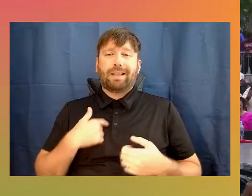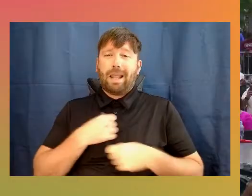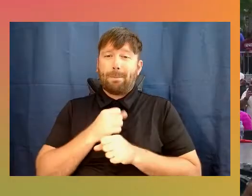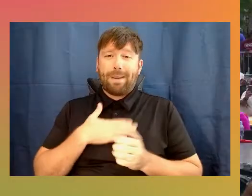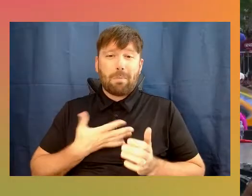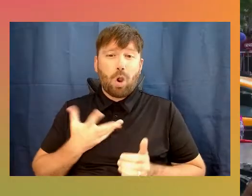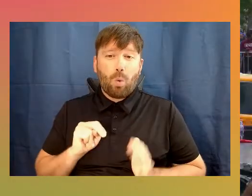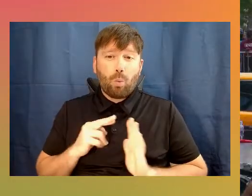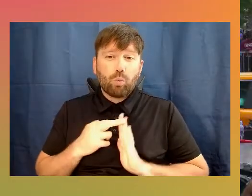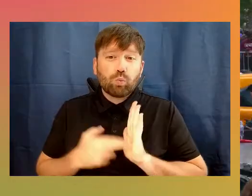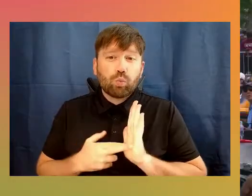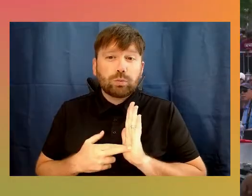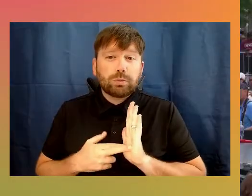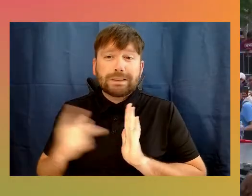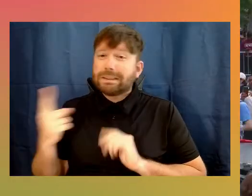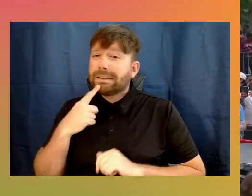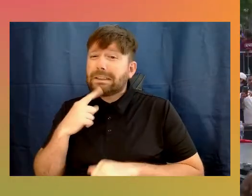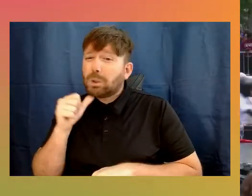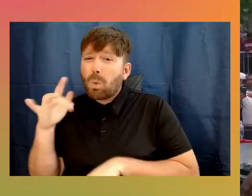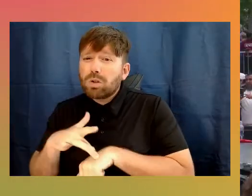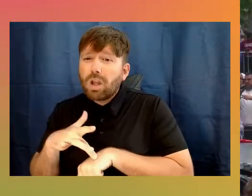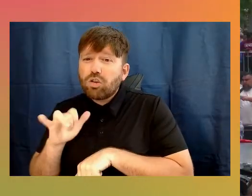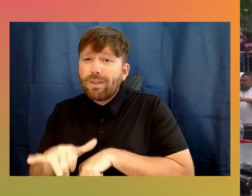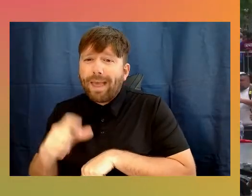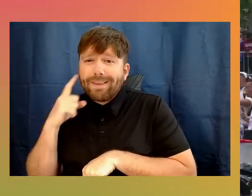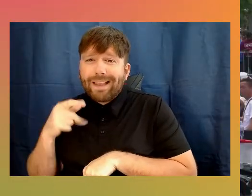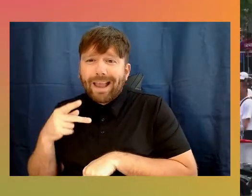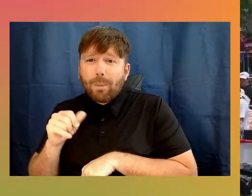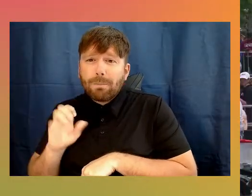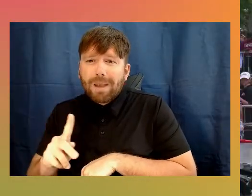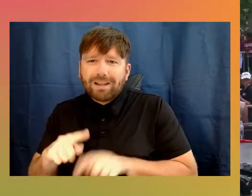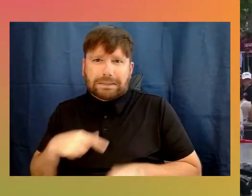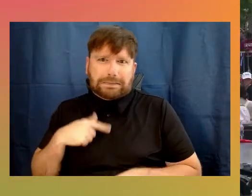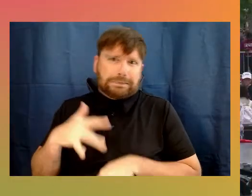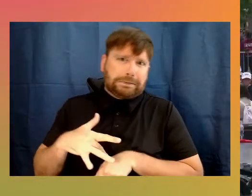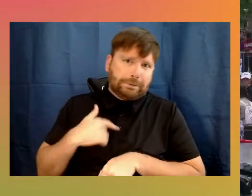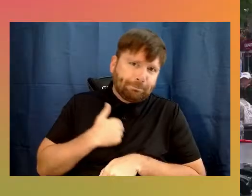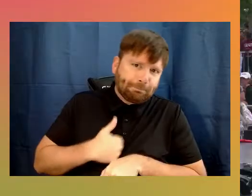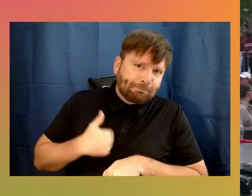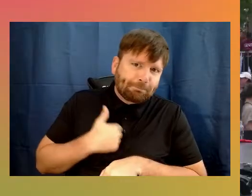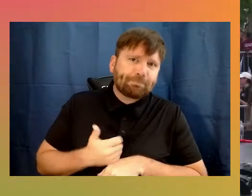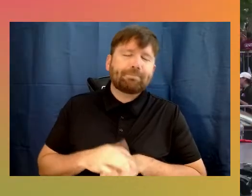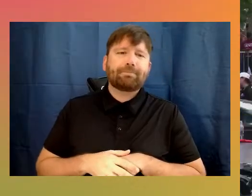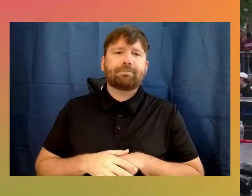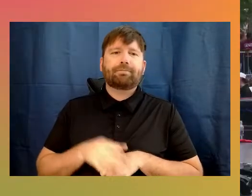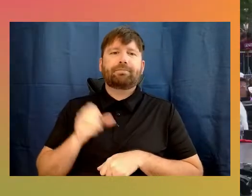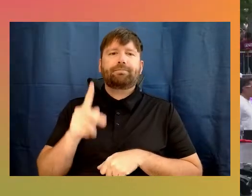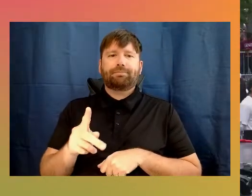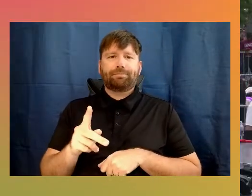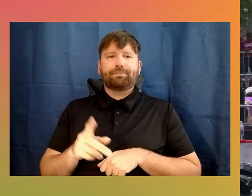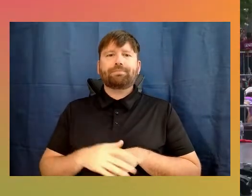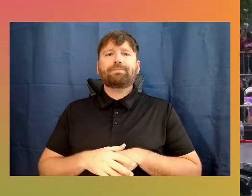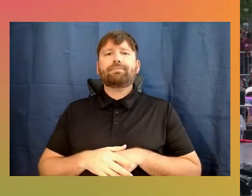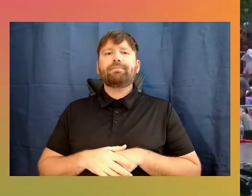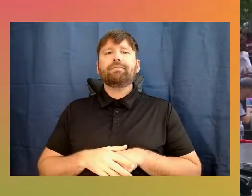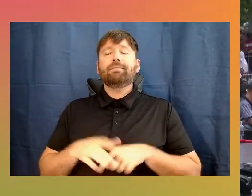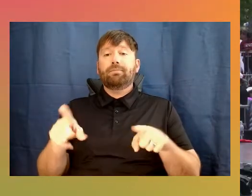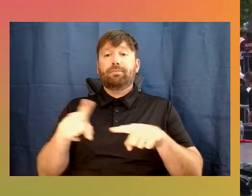I TOOK IT OFF, SORRY. I MAKE MY OWN RULES. HE SAID, DON'T TOUCH IT.